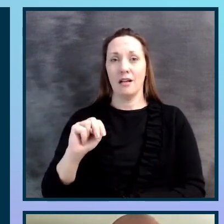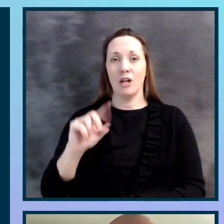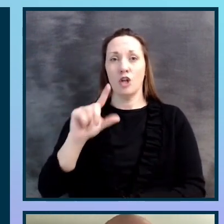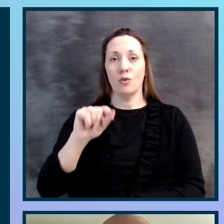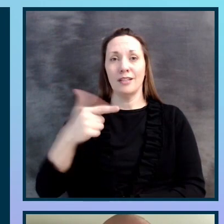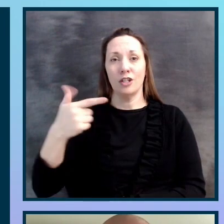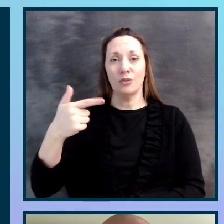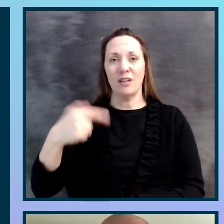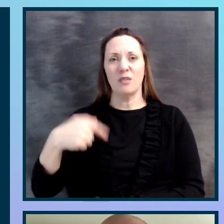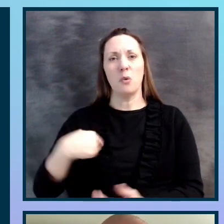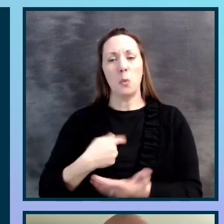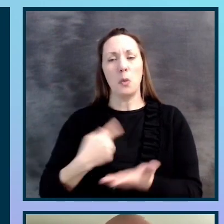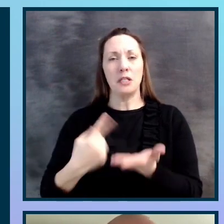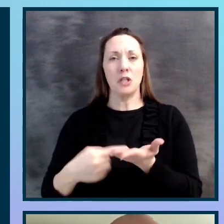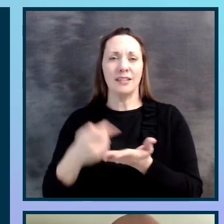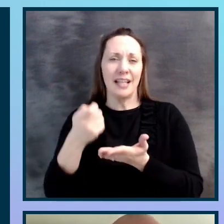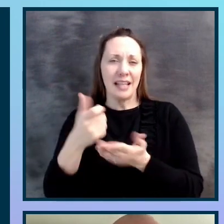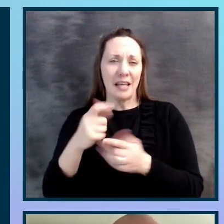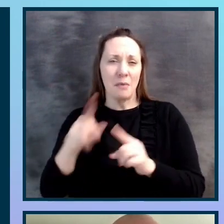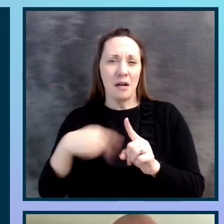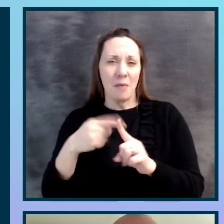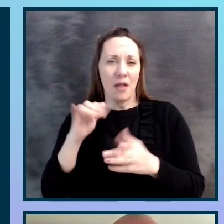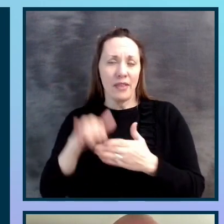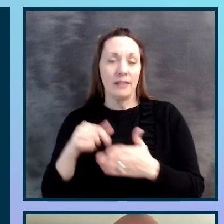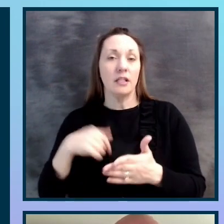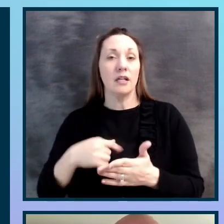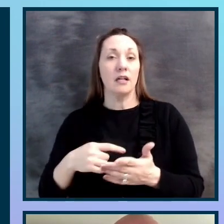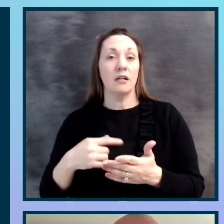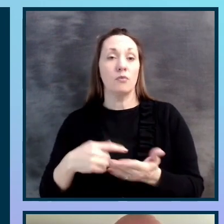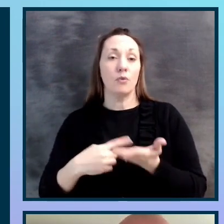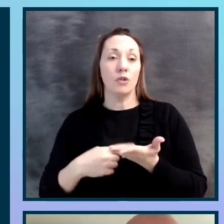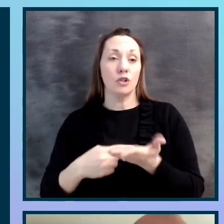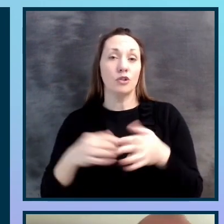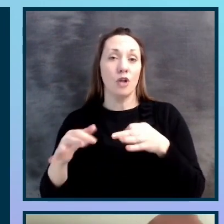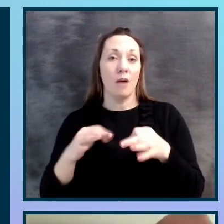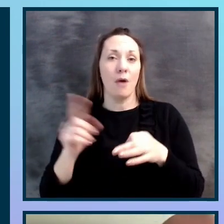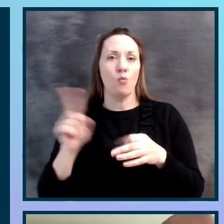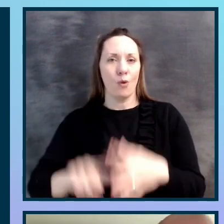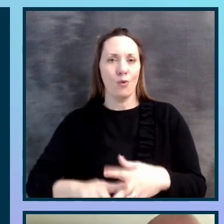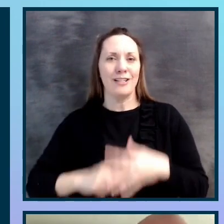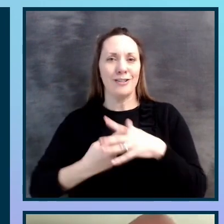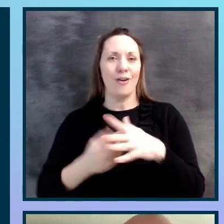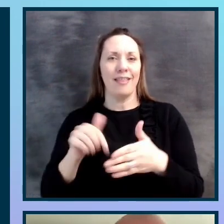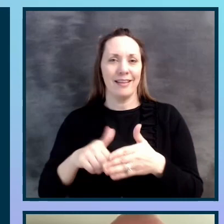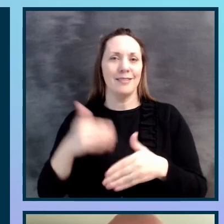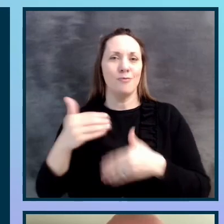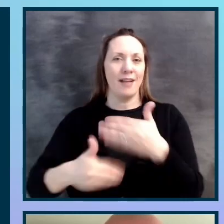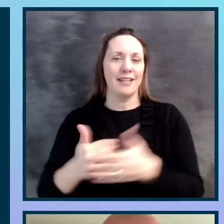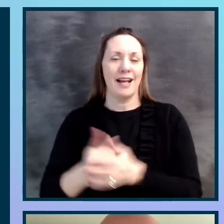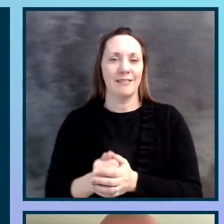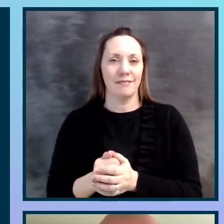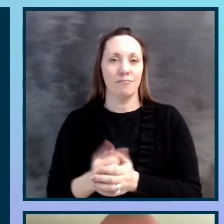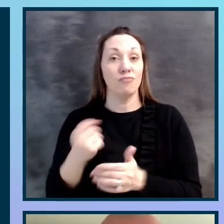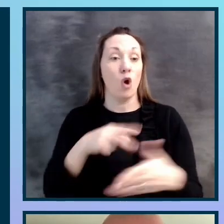And I'm gonna say where we started this process. So the readability session last year,